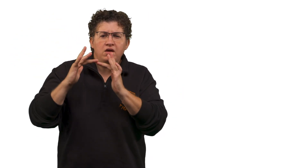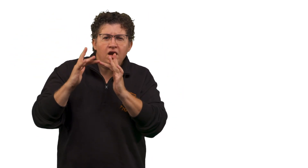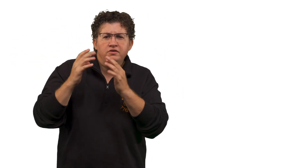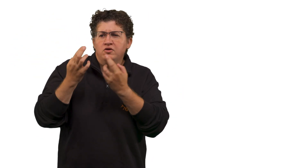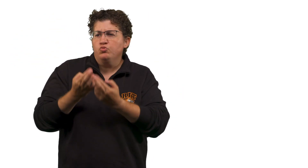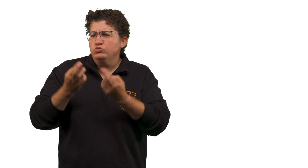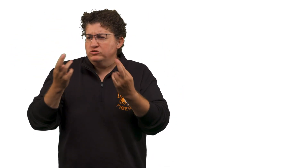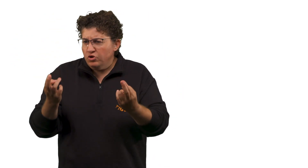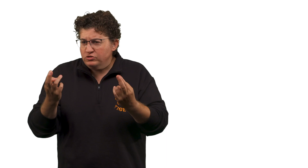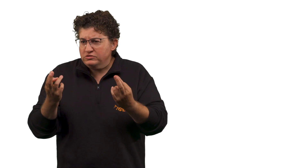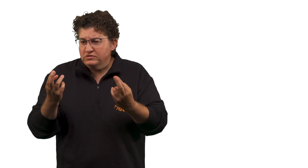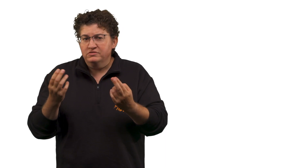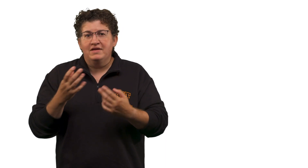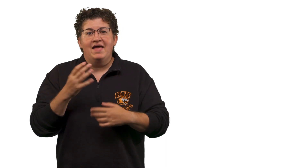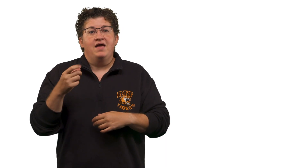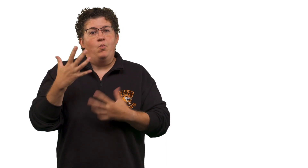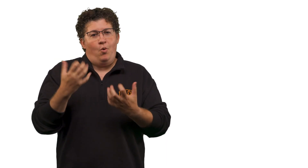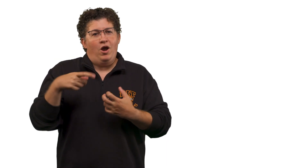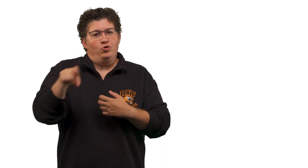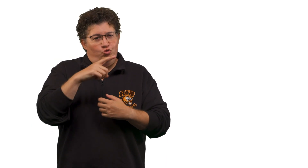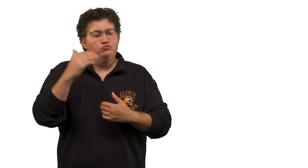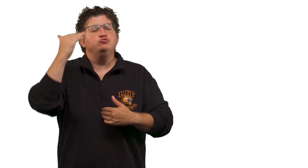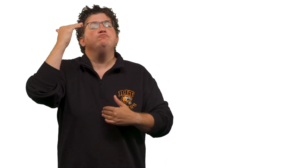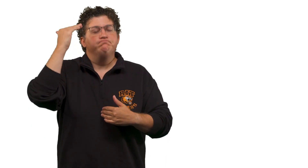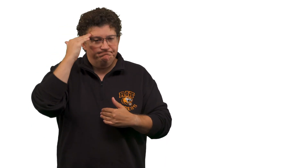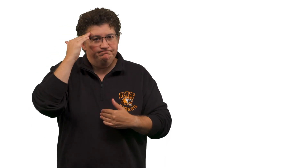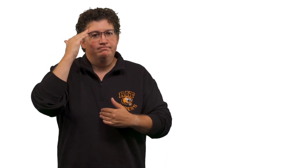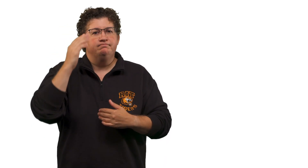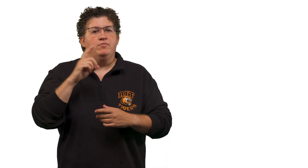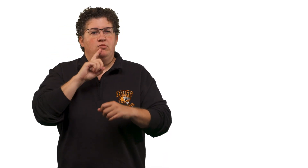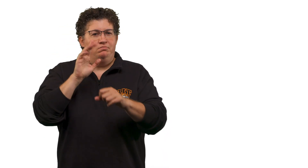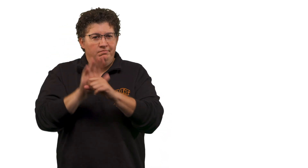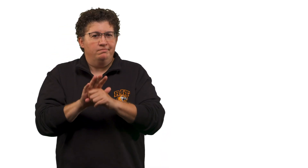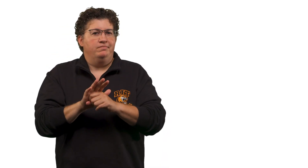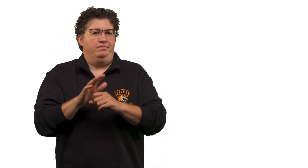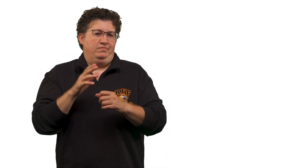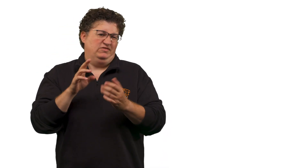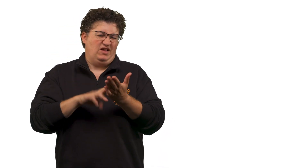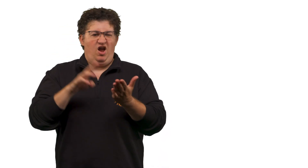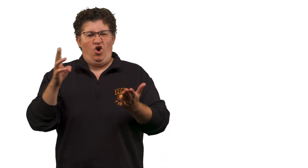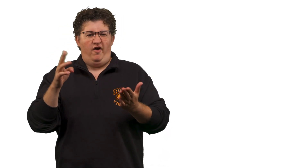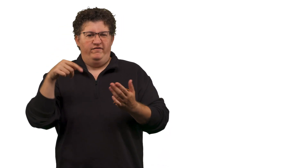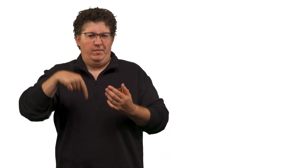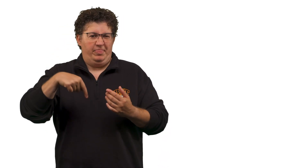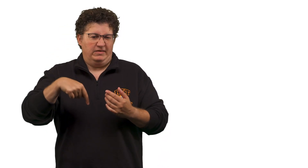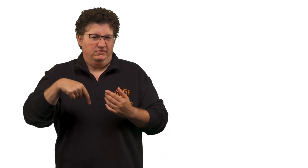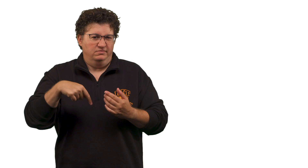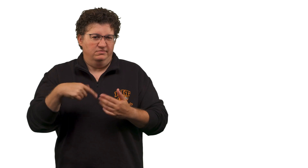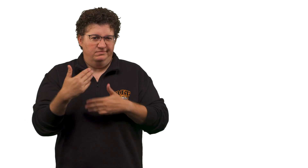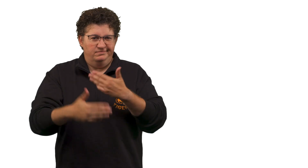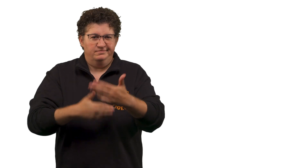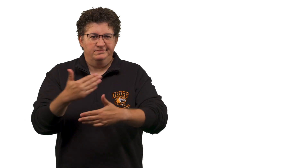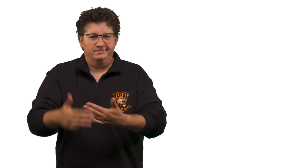provide contacts and resources, acknowledgement and sign off.